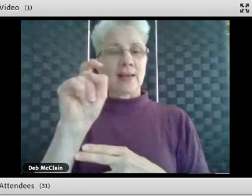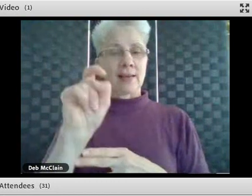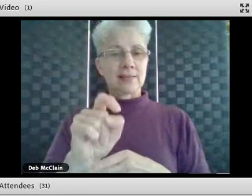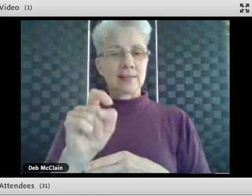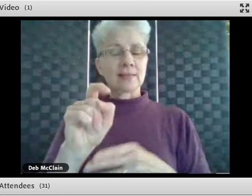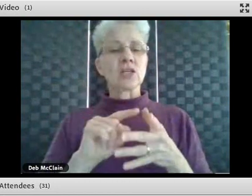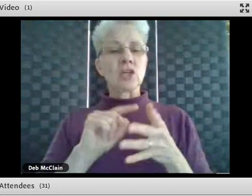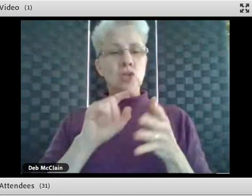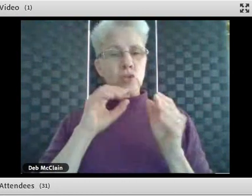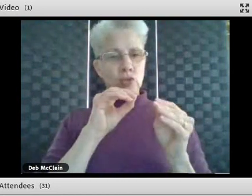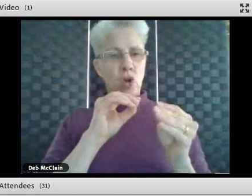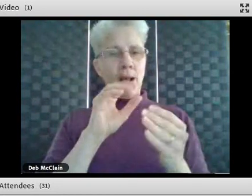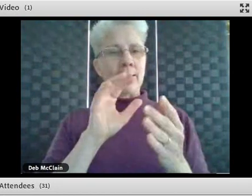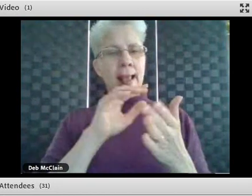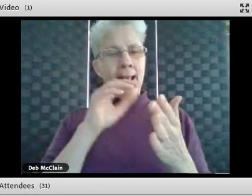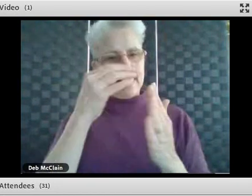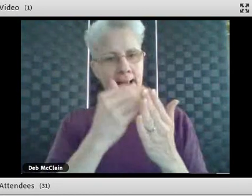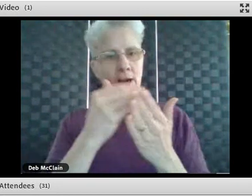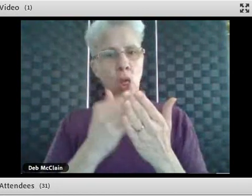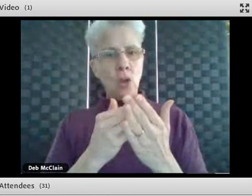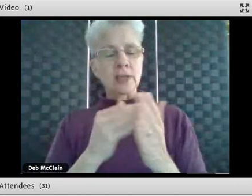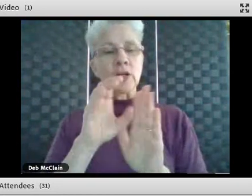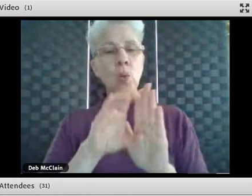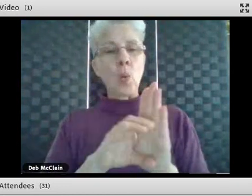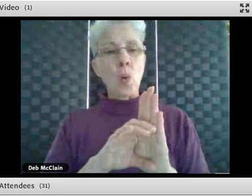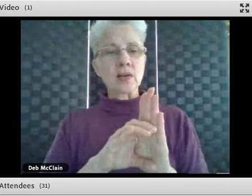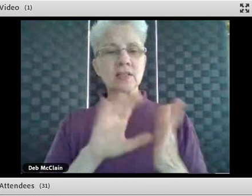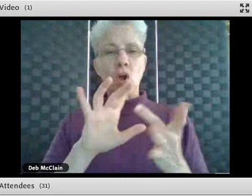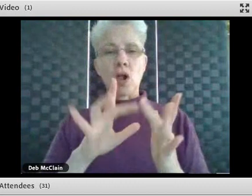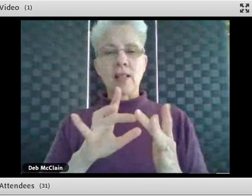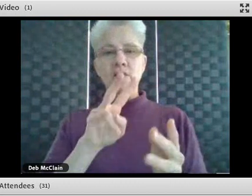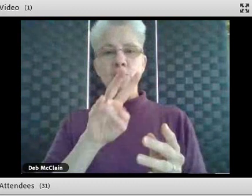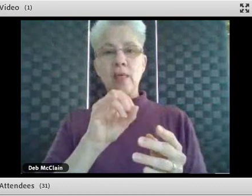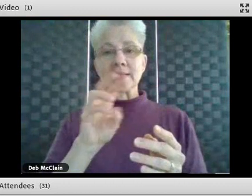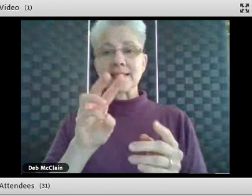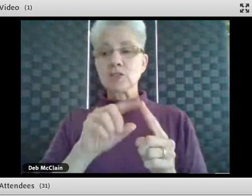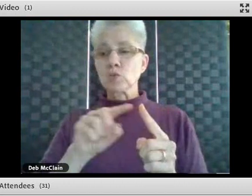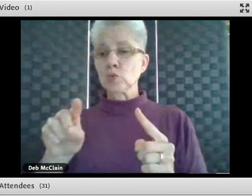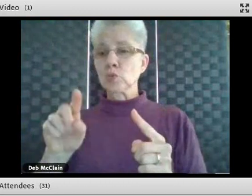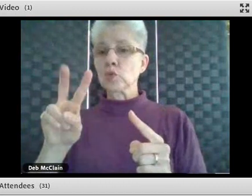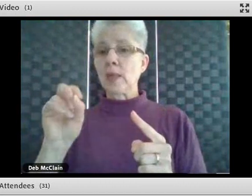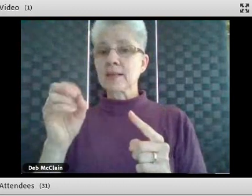where she taught cataloging courses primarily online from 2006 to 2011